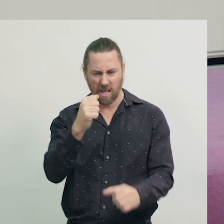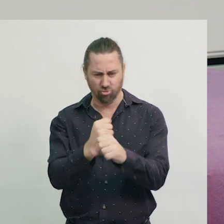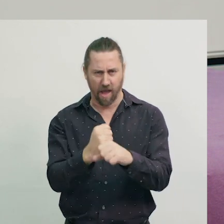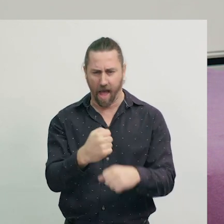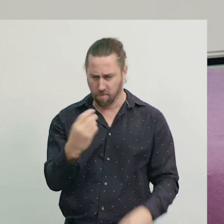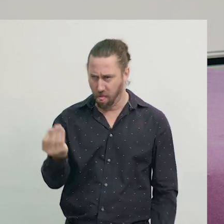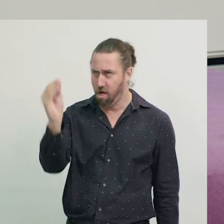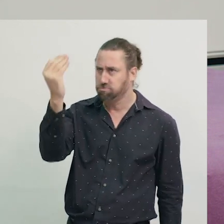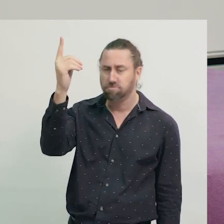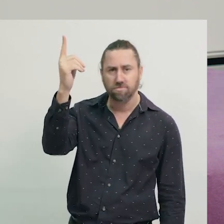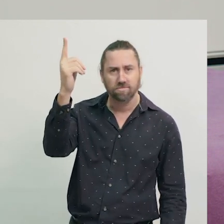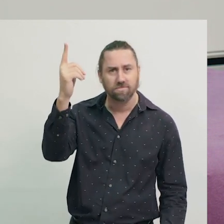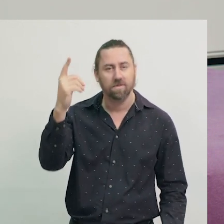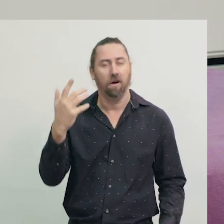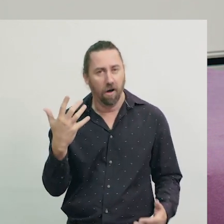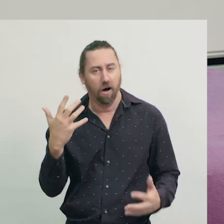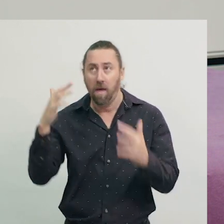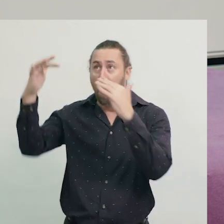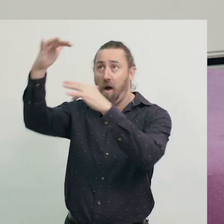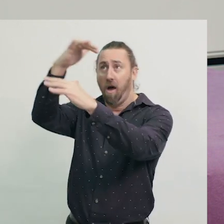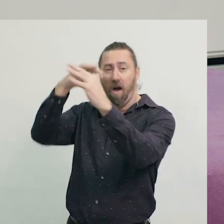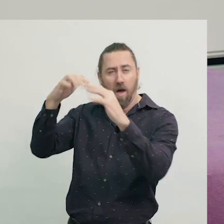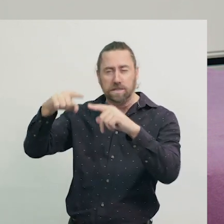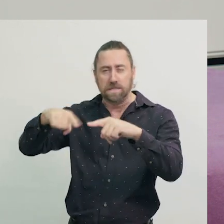Wow, the Moon’s environment really is harsh.